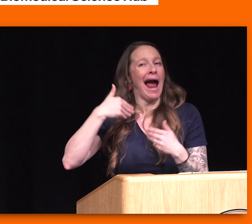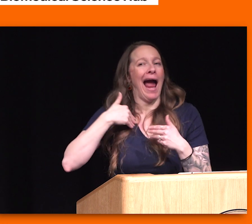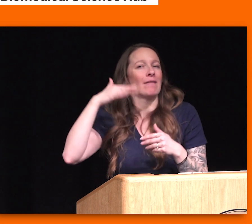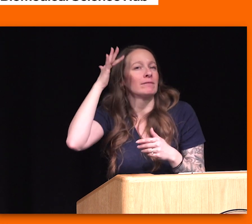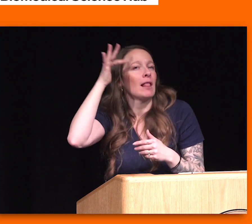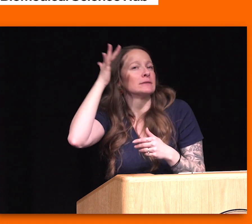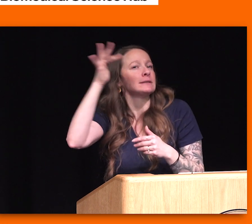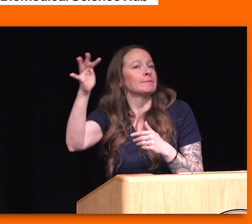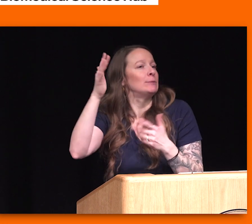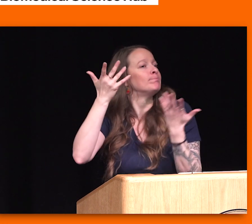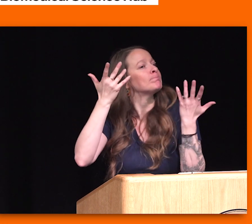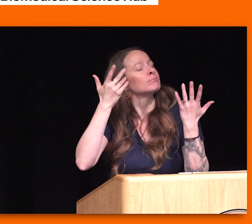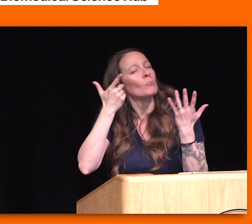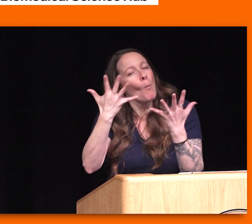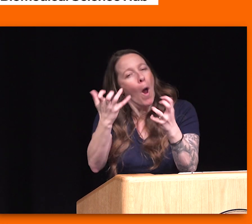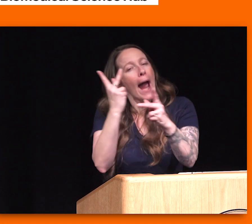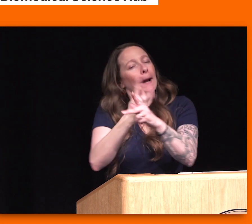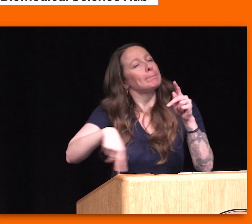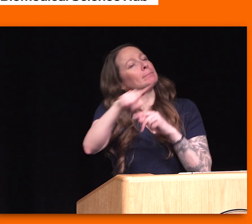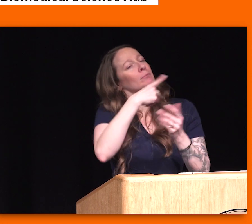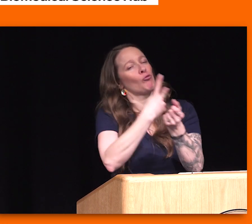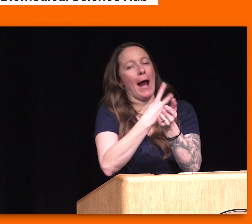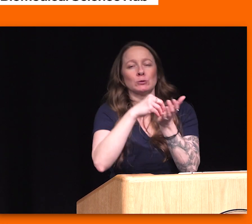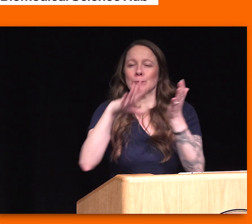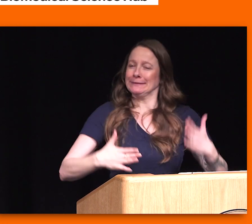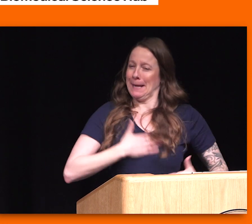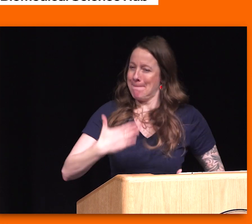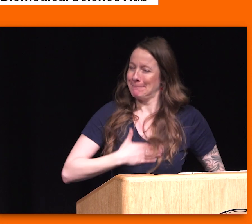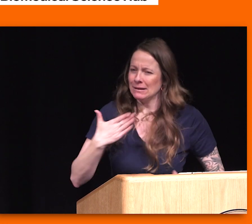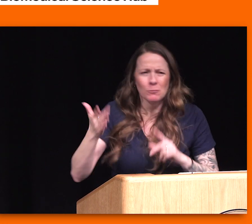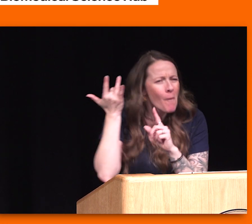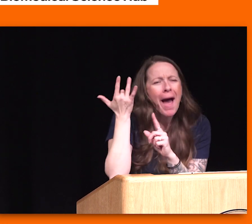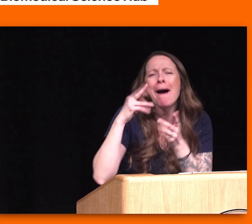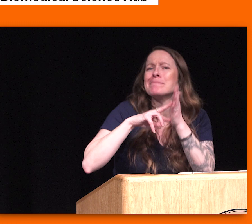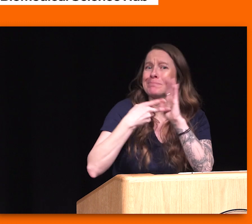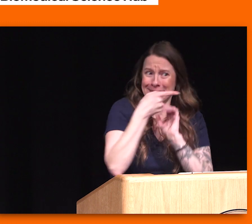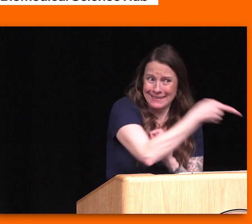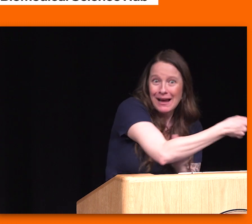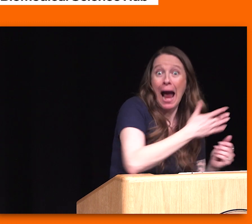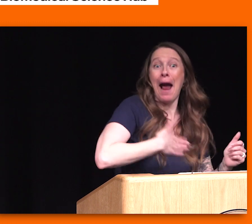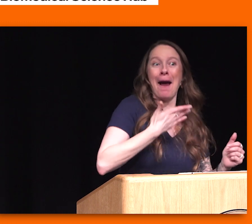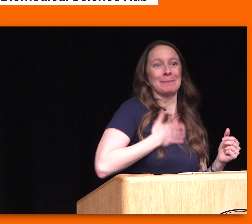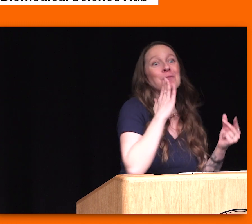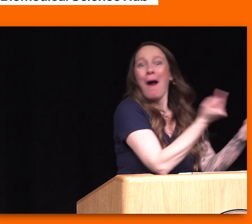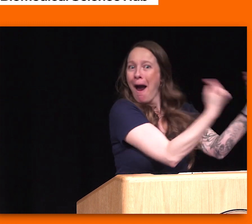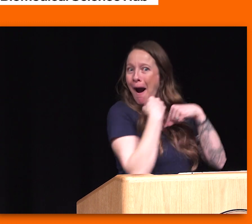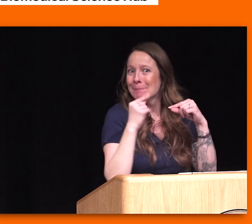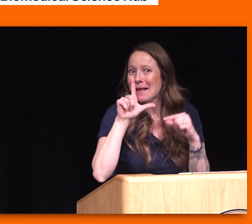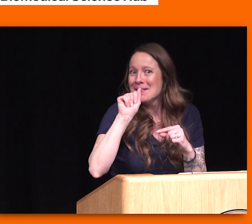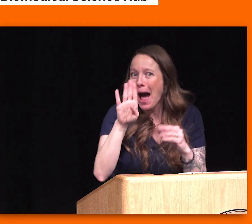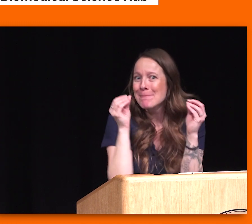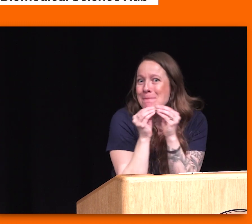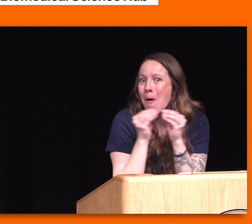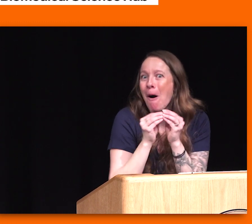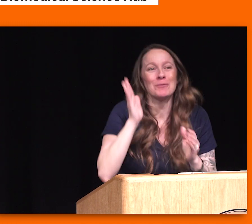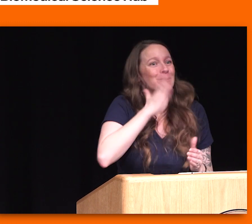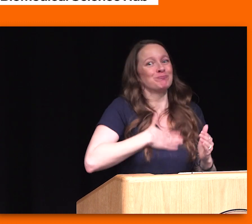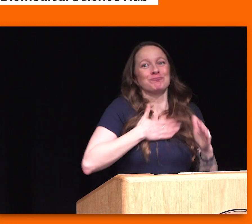were very happy, and University of Arizona has the philosophy that they want their graduate students to be happy, because if they're happy, then they'll be